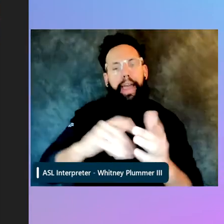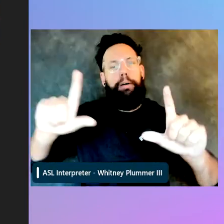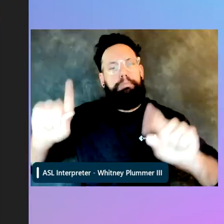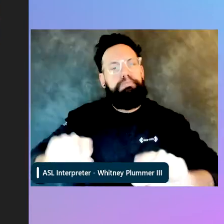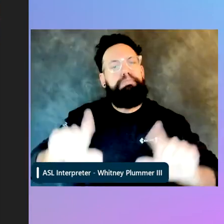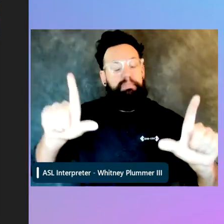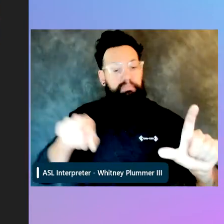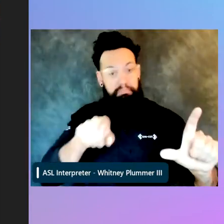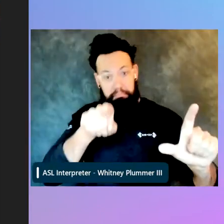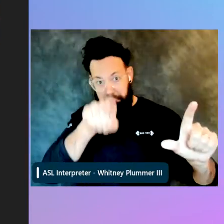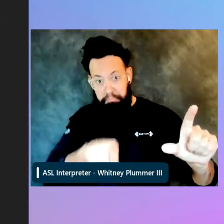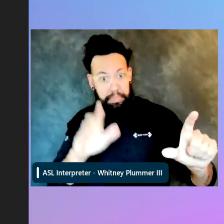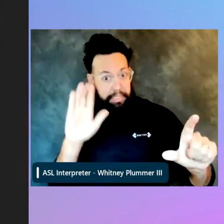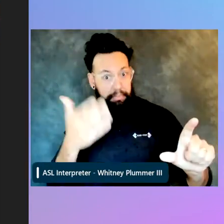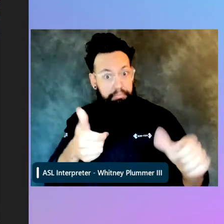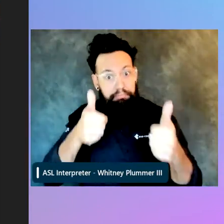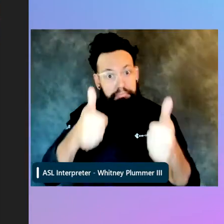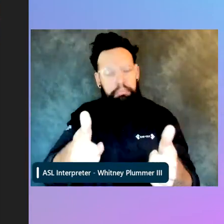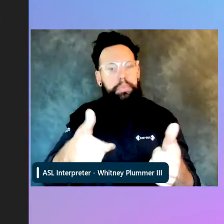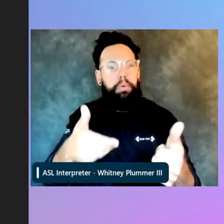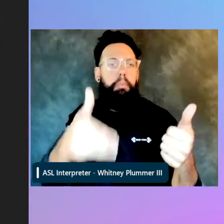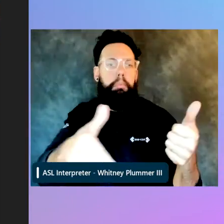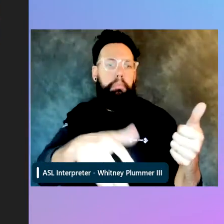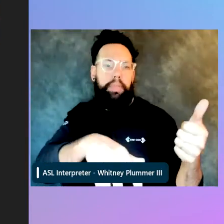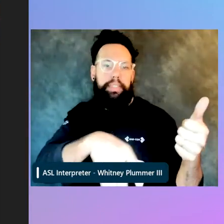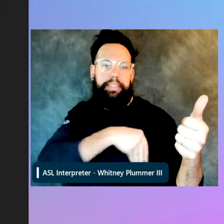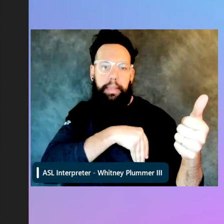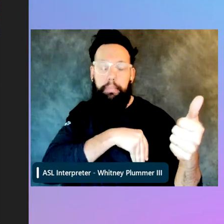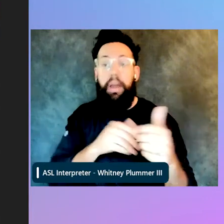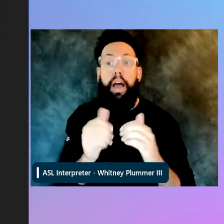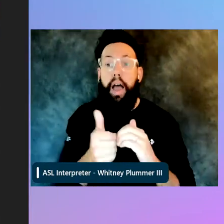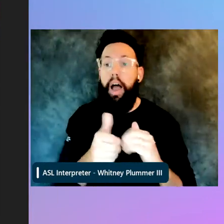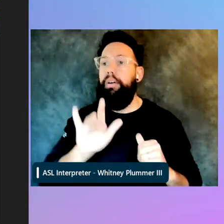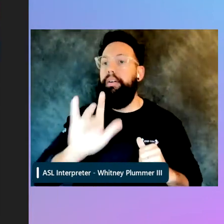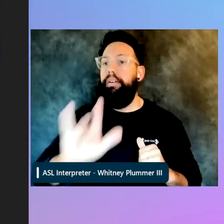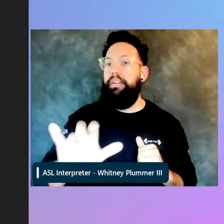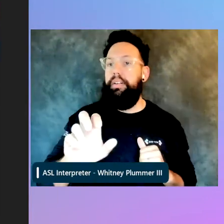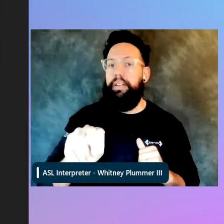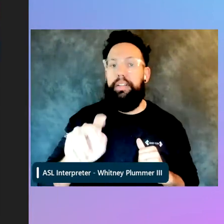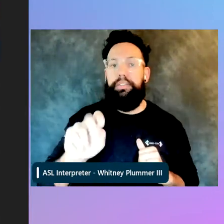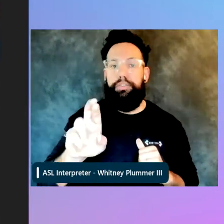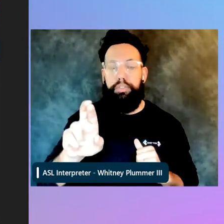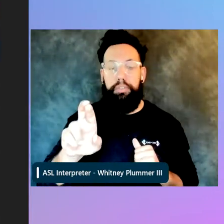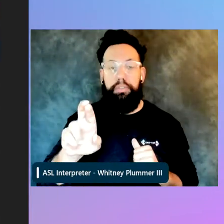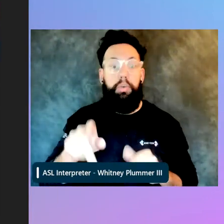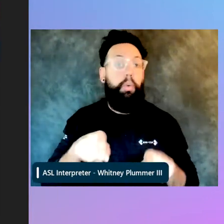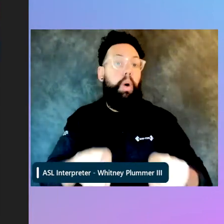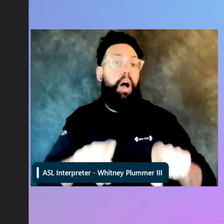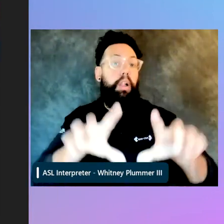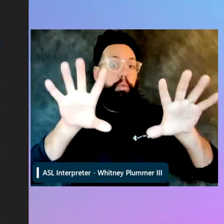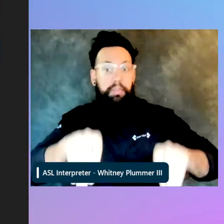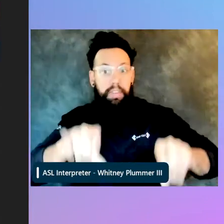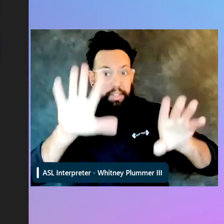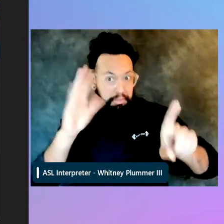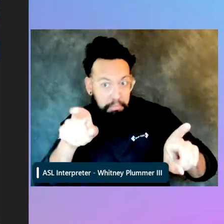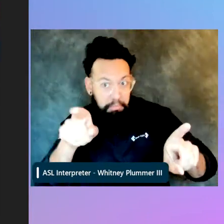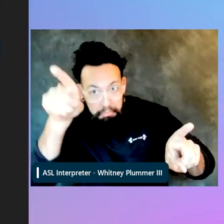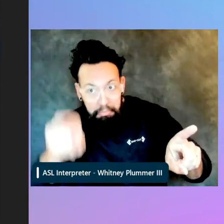accept it by hitting the return or enter key as we refresh, we can see that that is looking